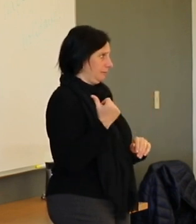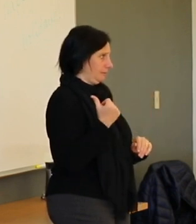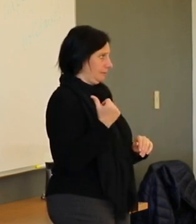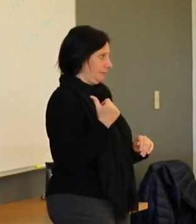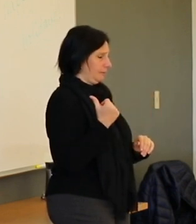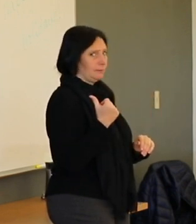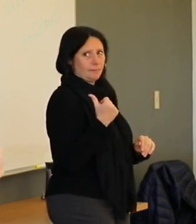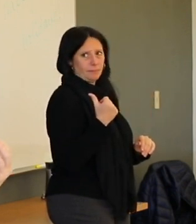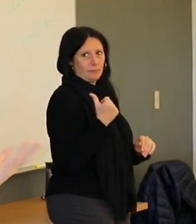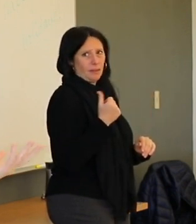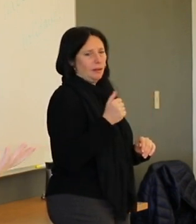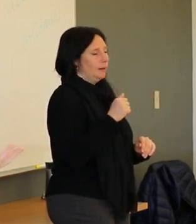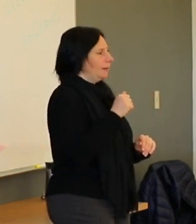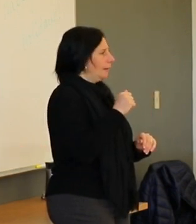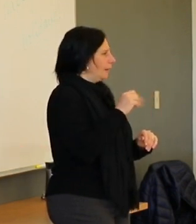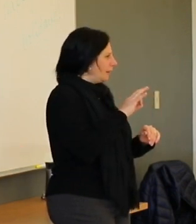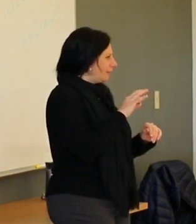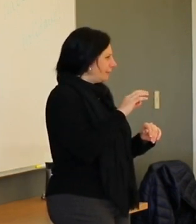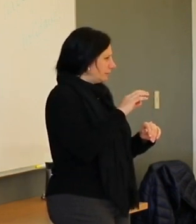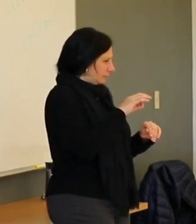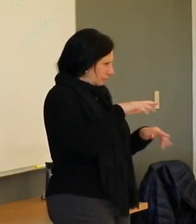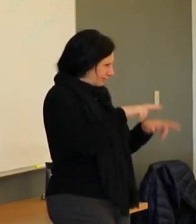If you run into questions you can always contact me.